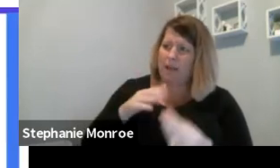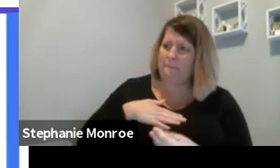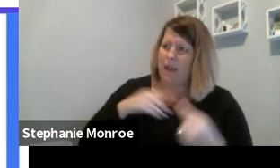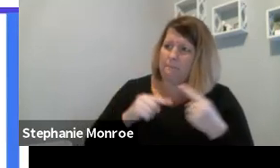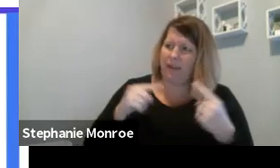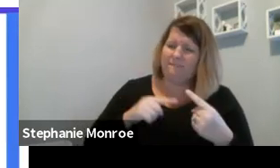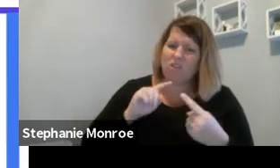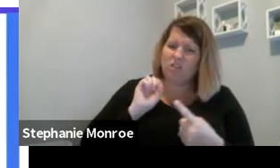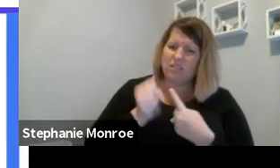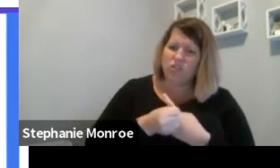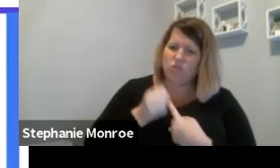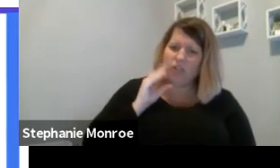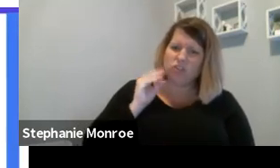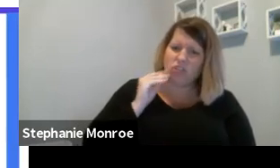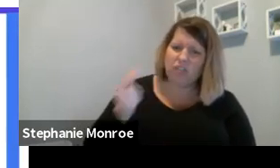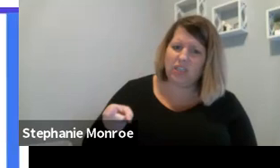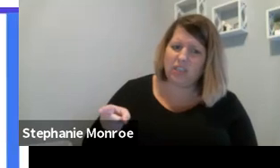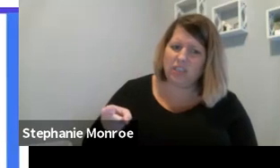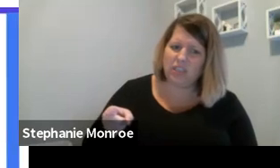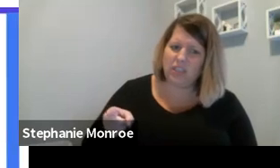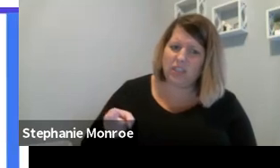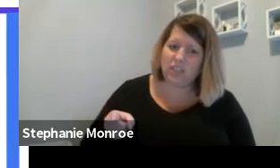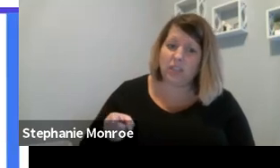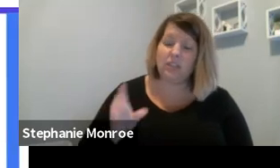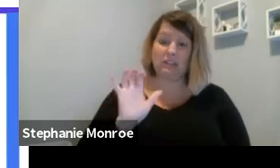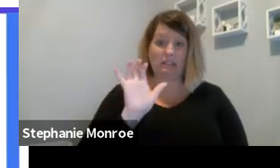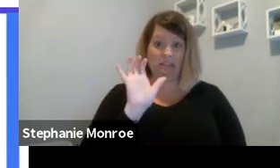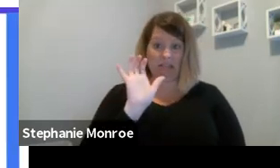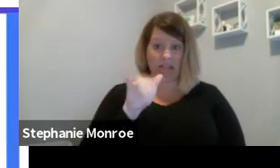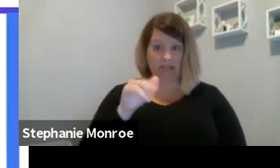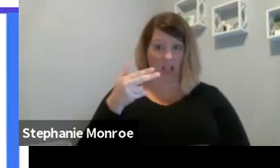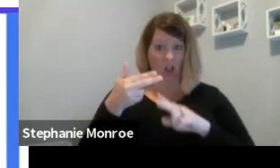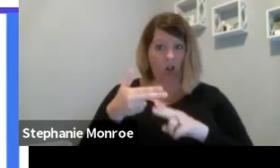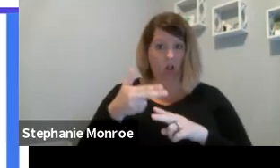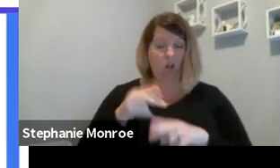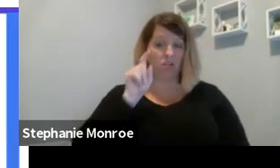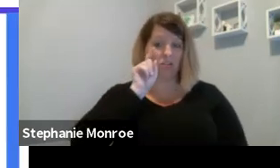do you not care about my painful situation? Let's see.